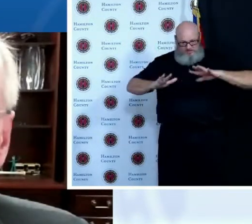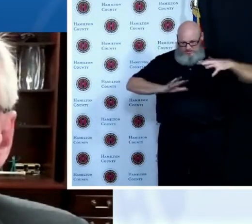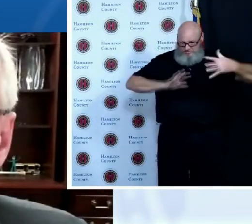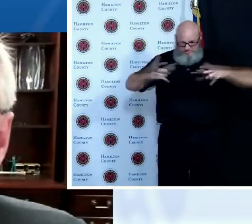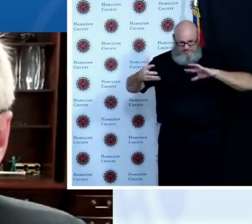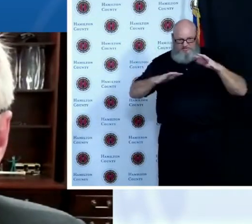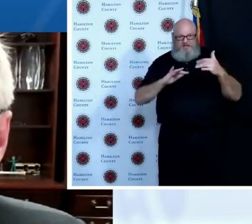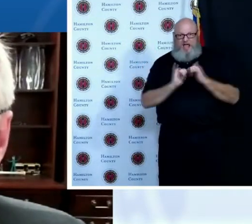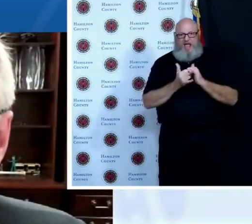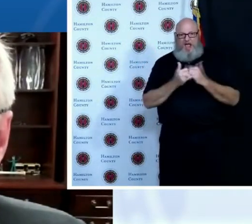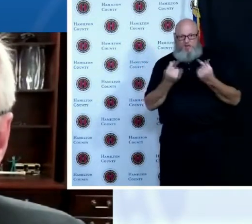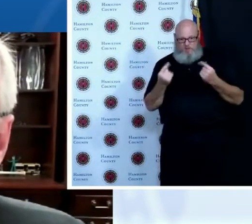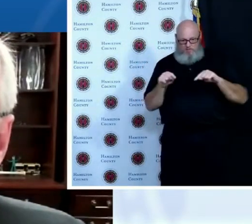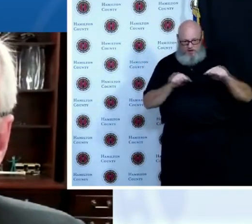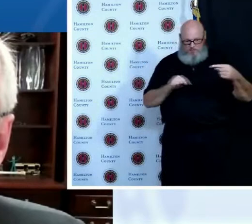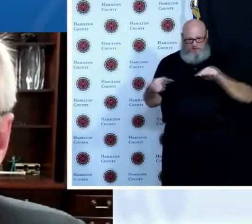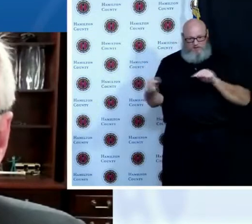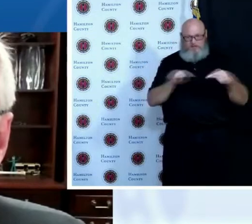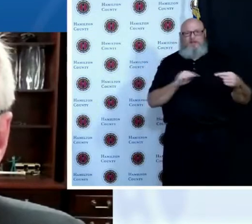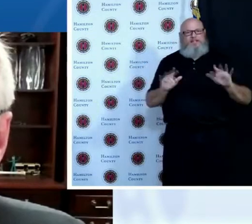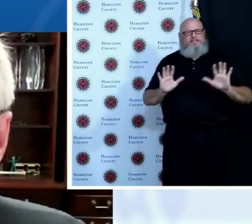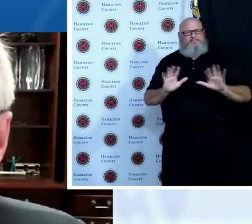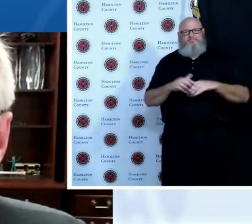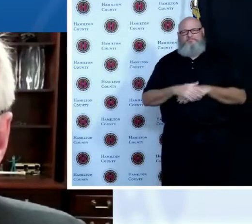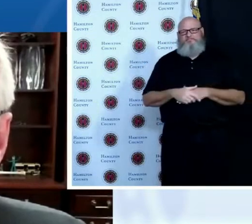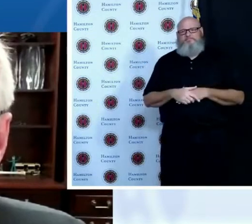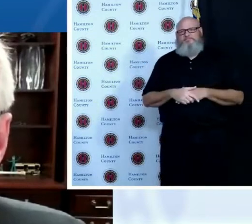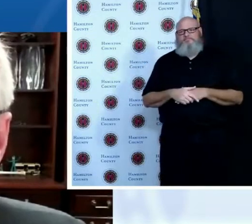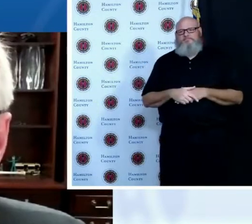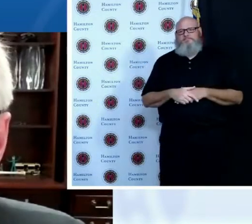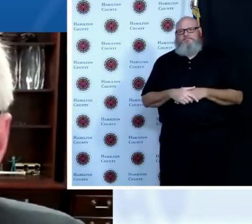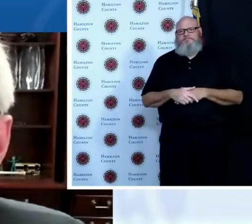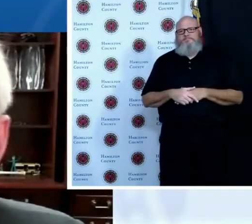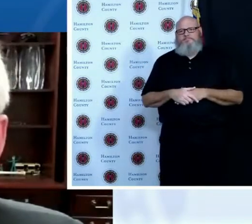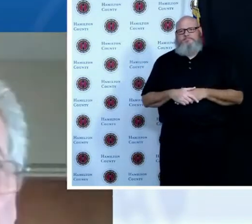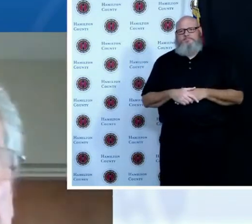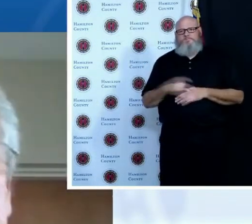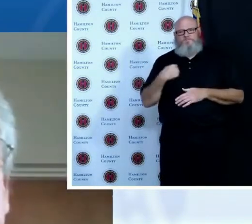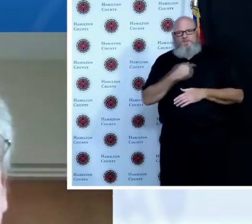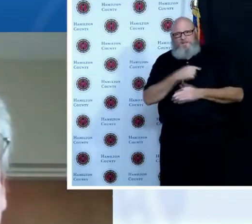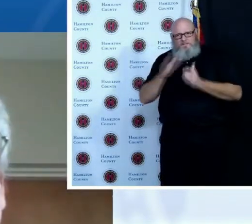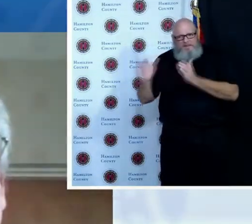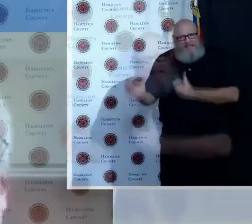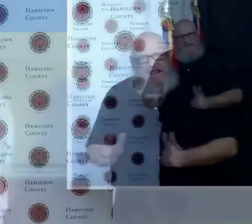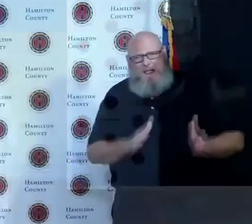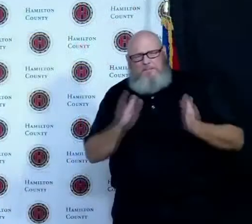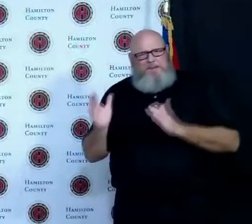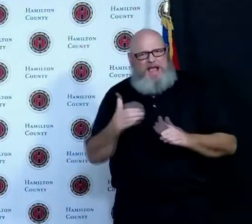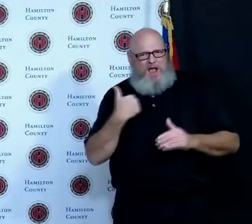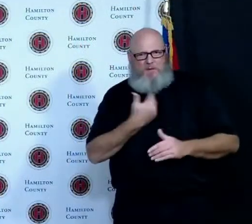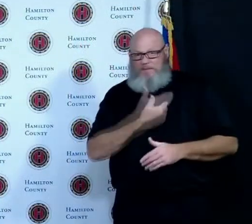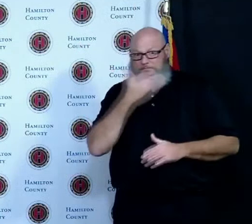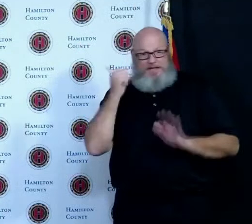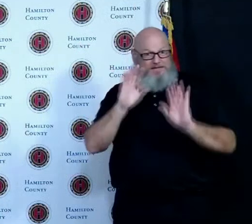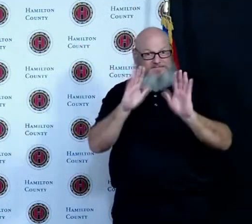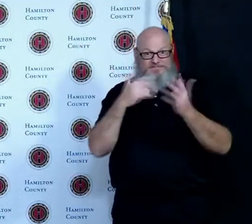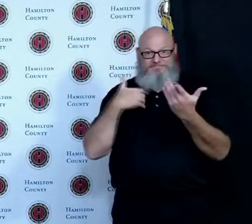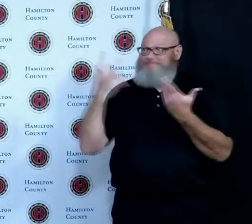lot of active conversation and planning around it thank you all thank you both Jolene Almendarez